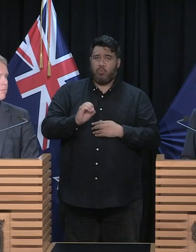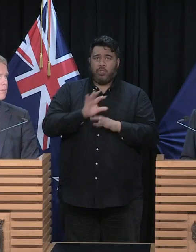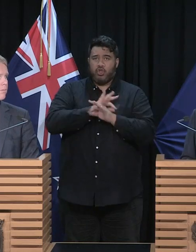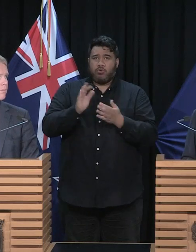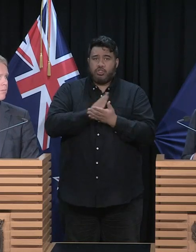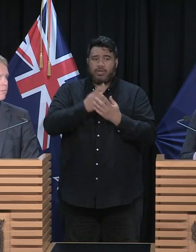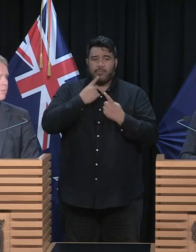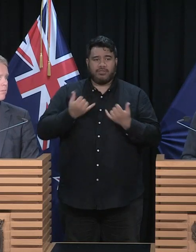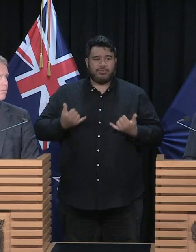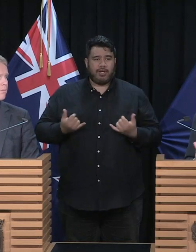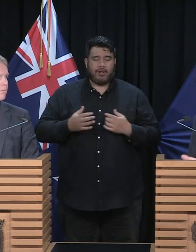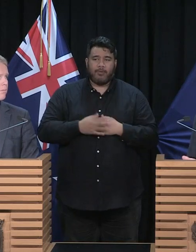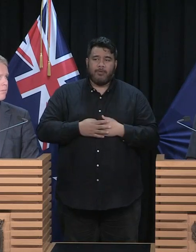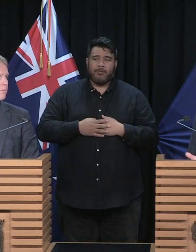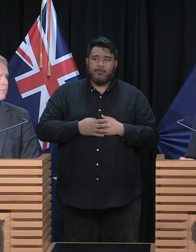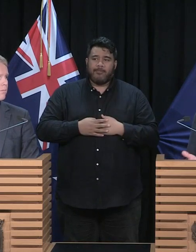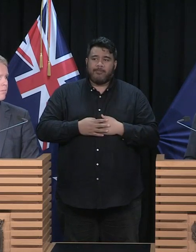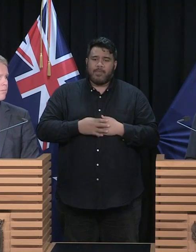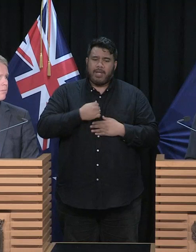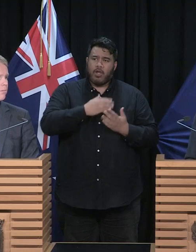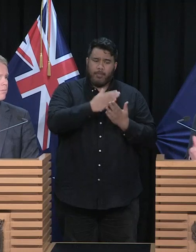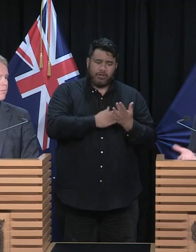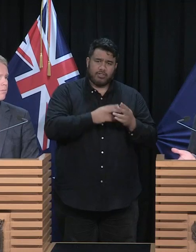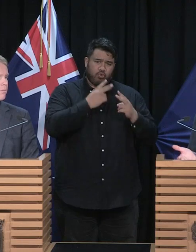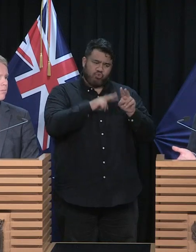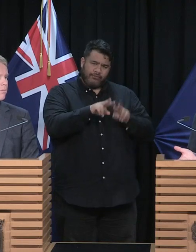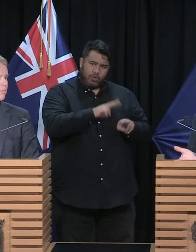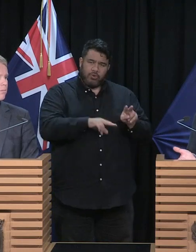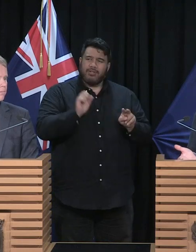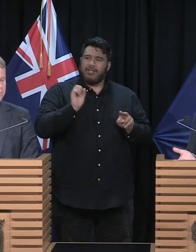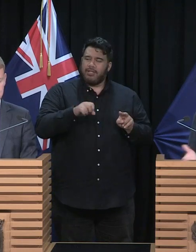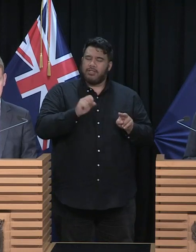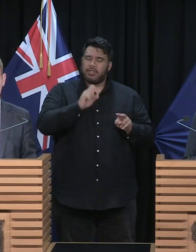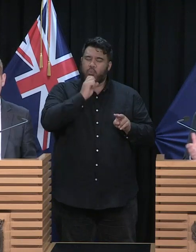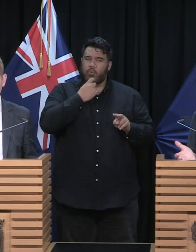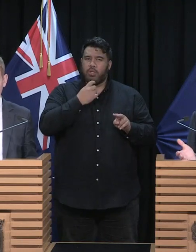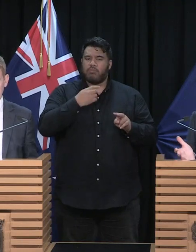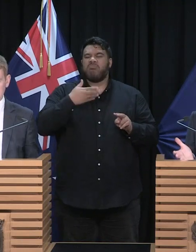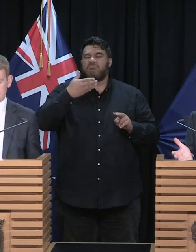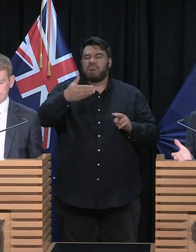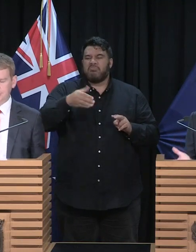distribution list now is zero, so no information's being shared. As I said, we have